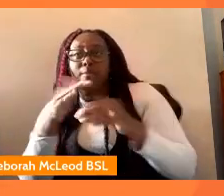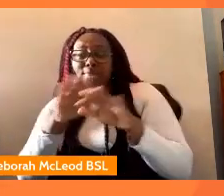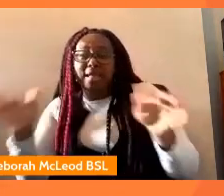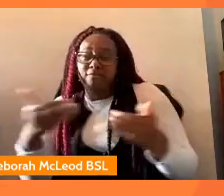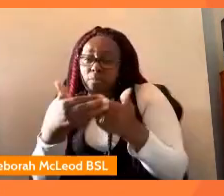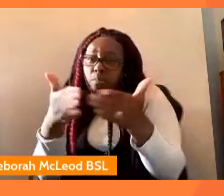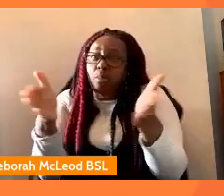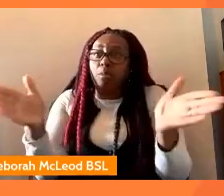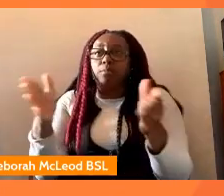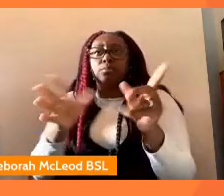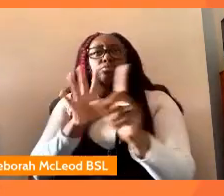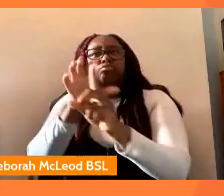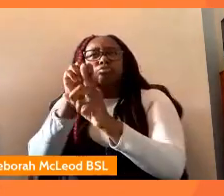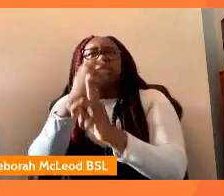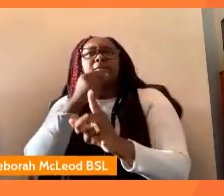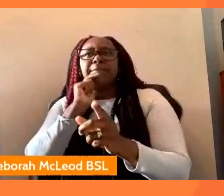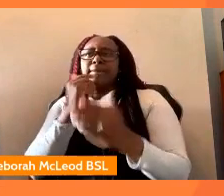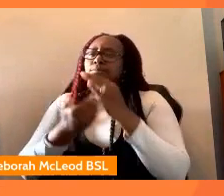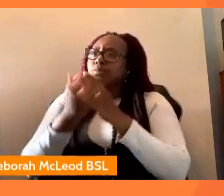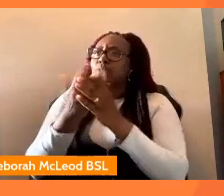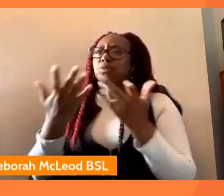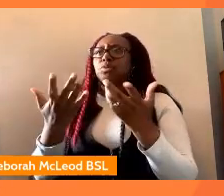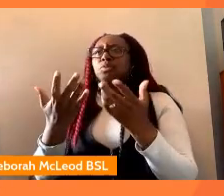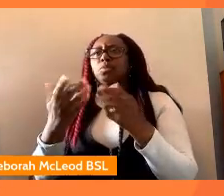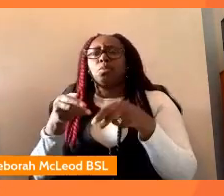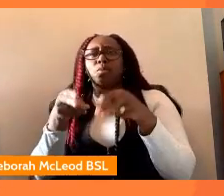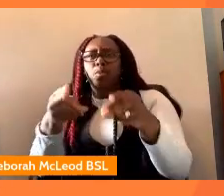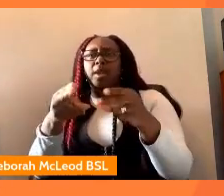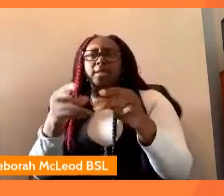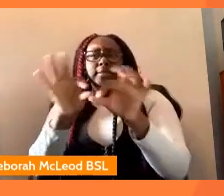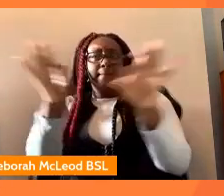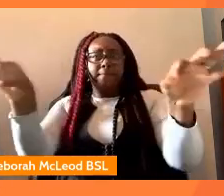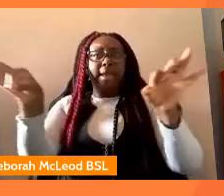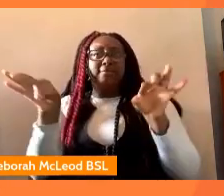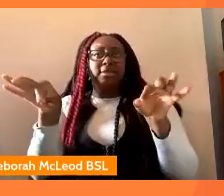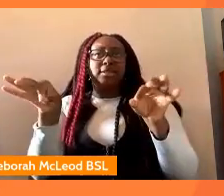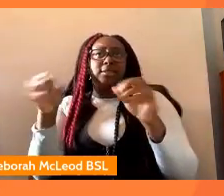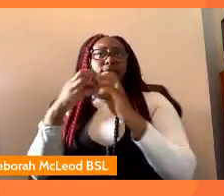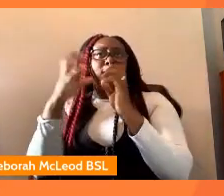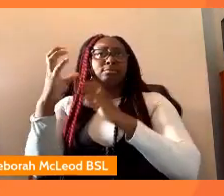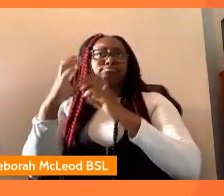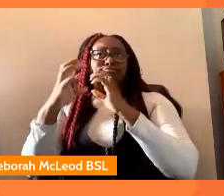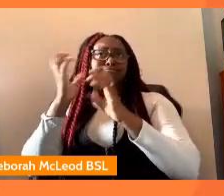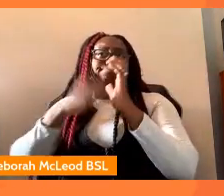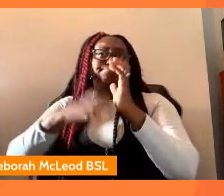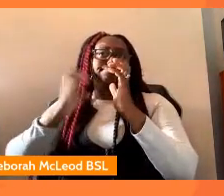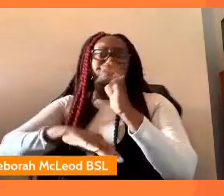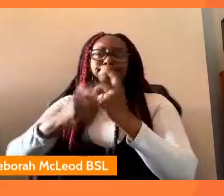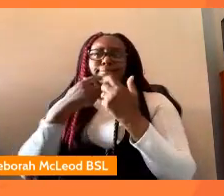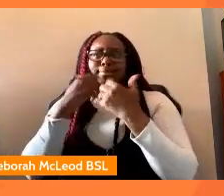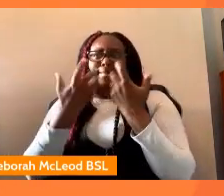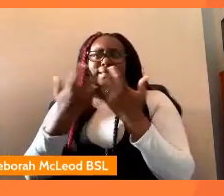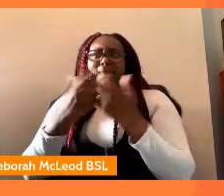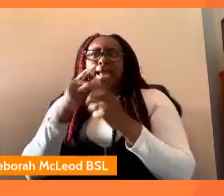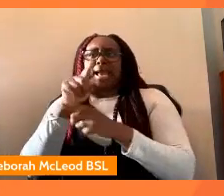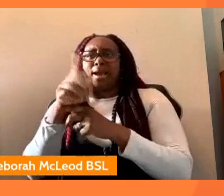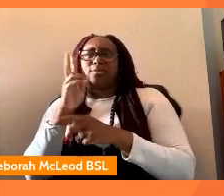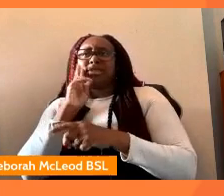in new ways, the barriers were being broken down. But now we find ourselves in service to algorithms more and more.